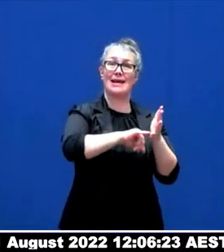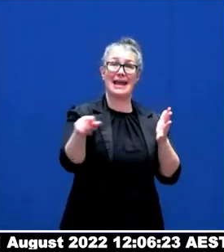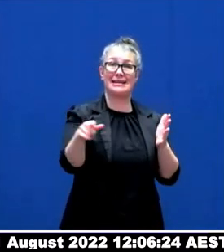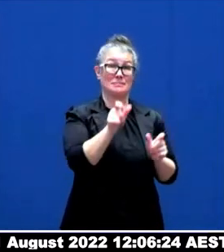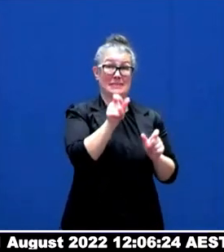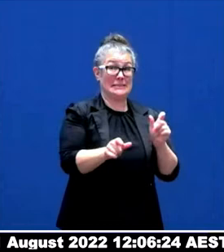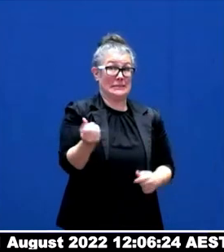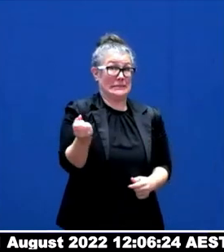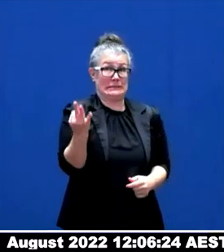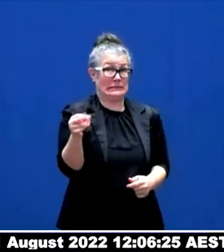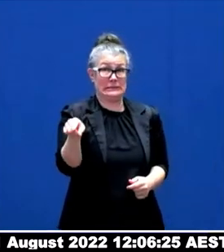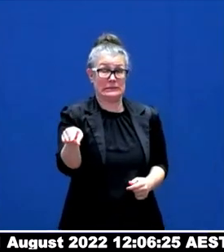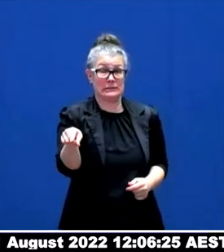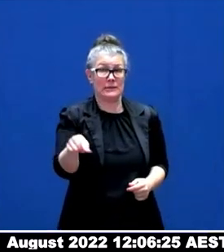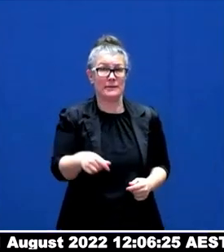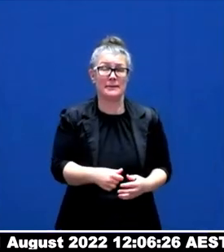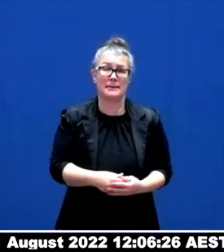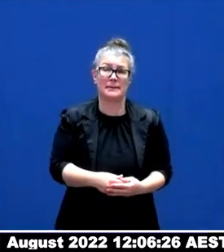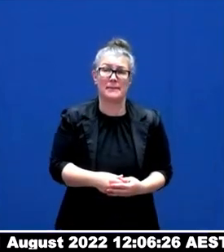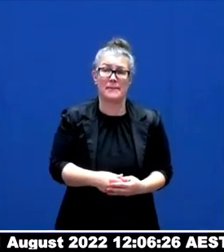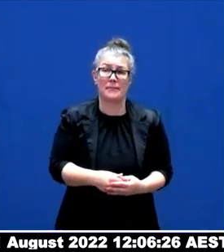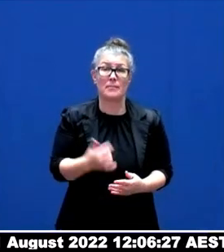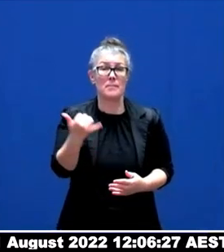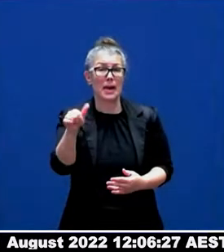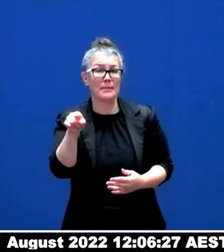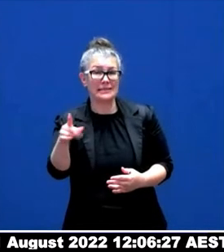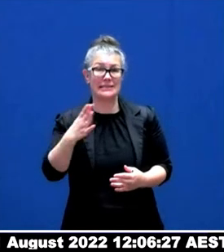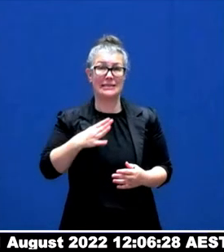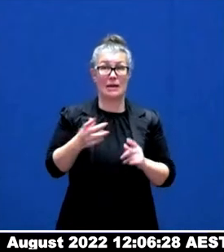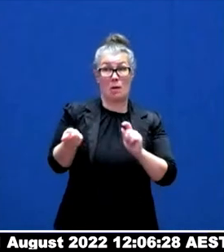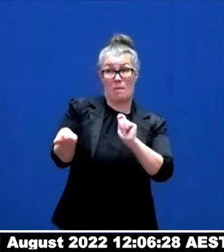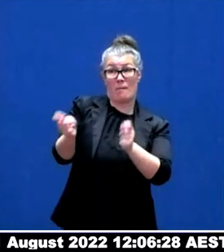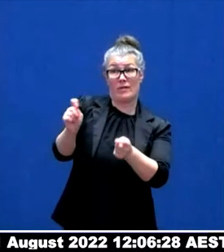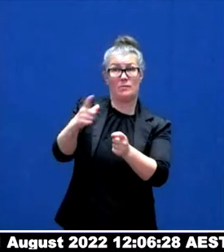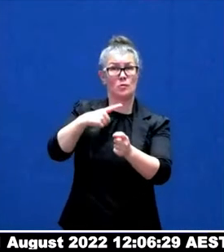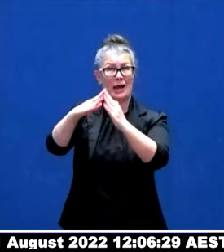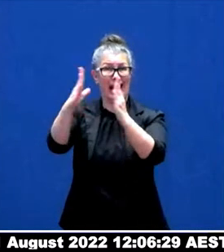participant. And they may need a modification to their house, say, if they've